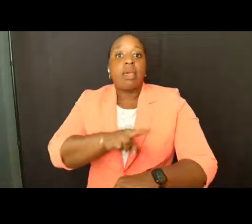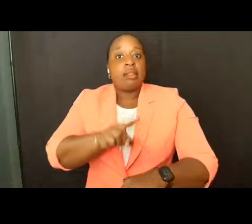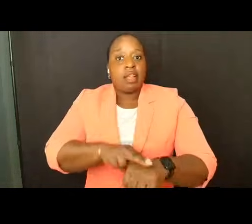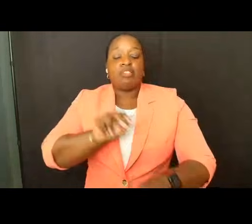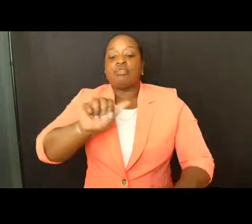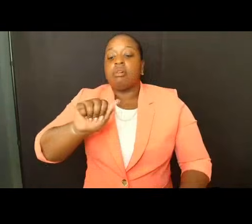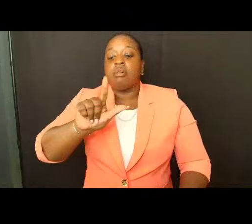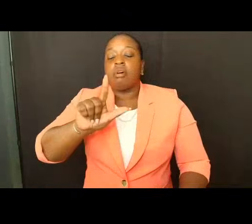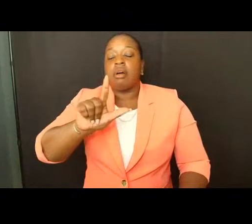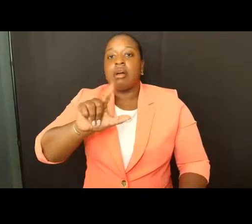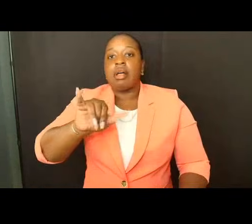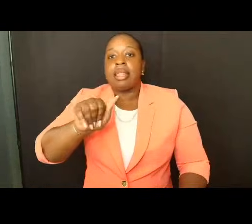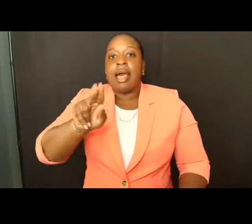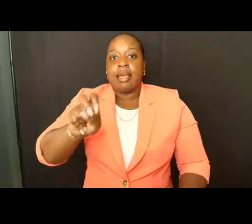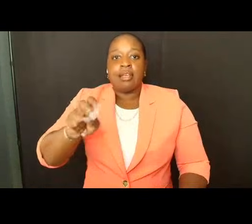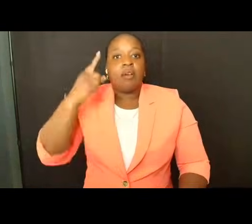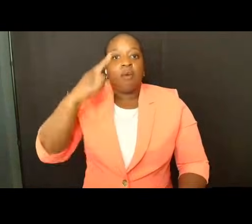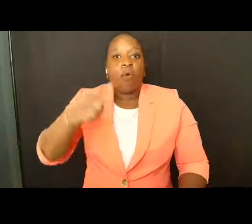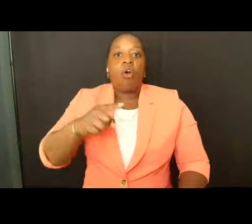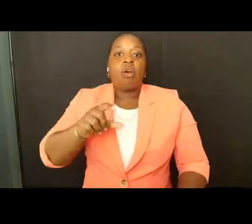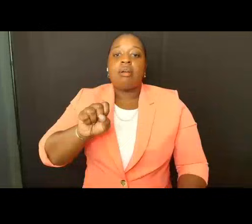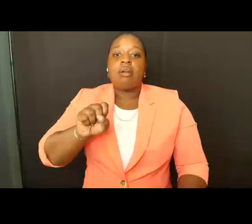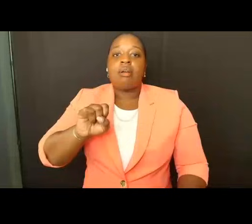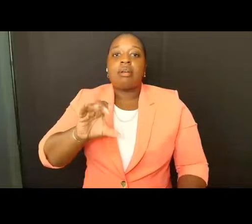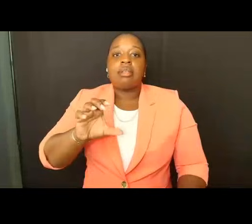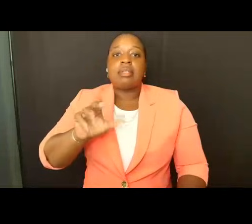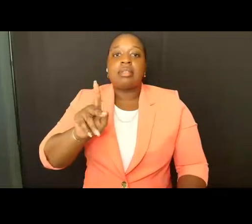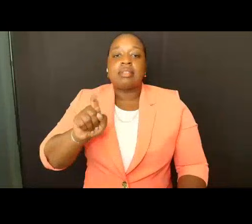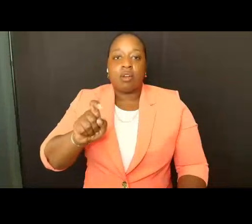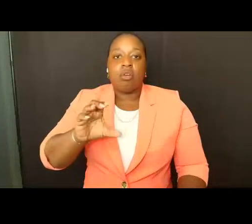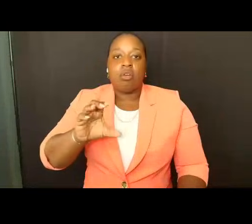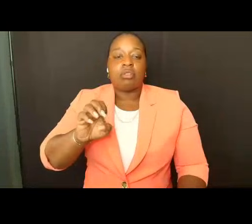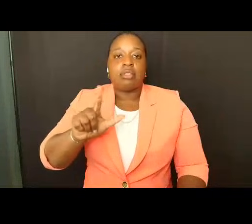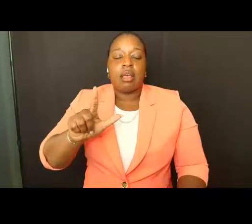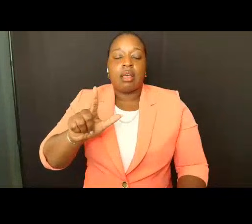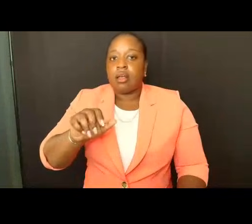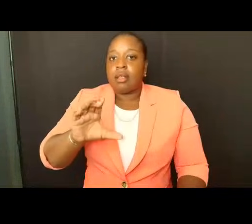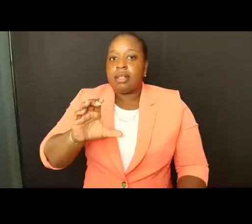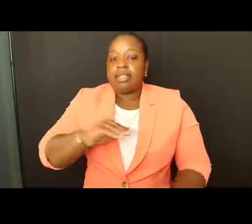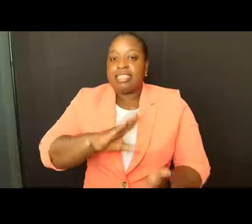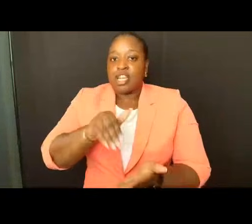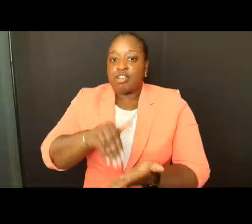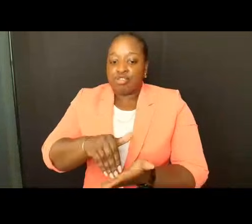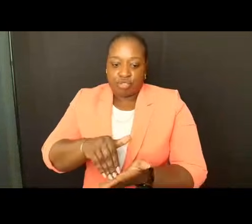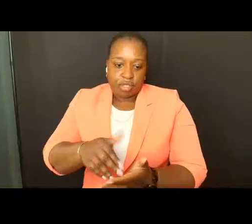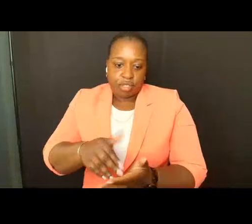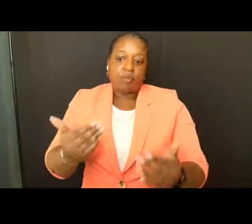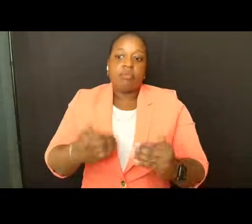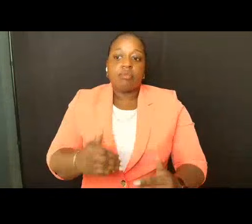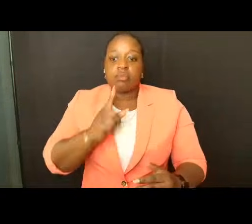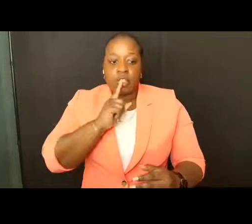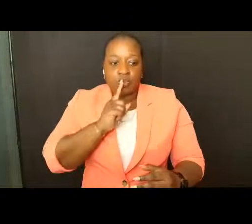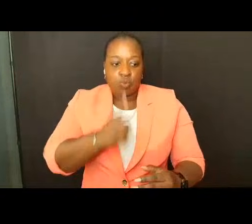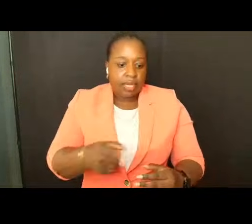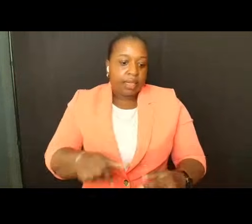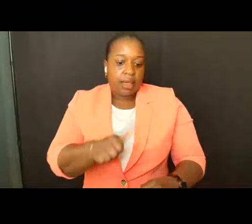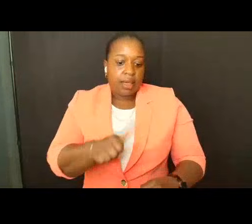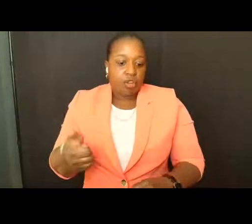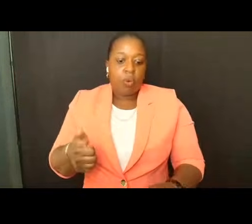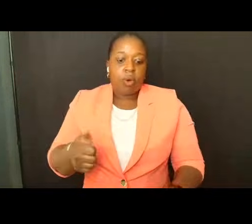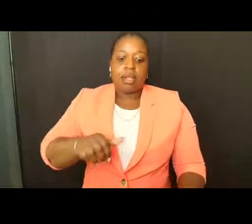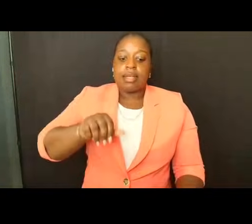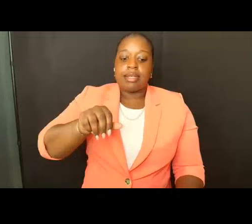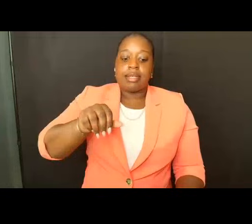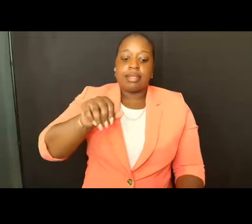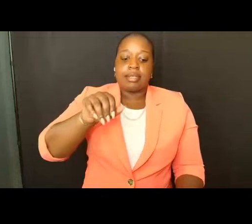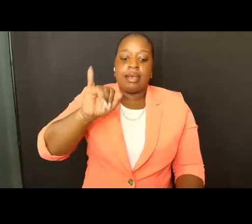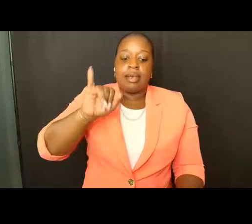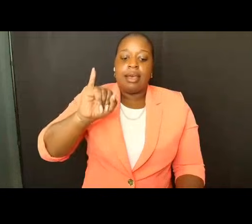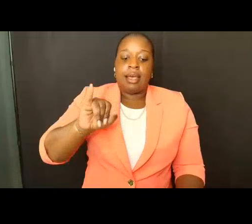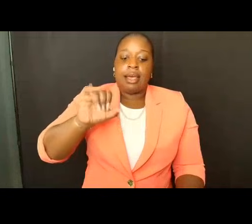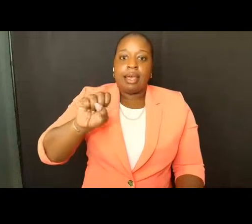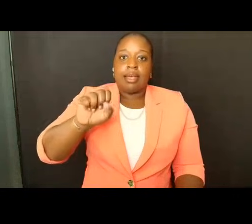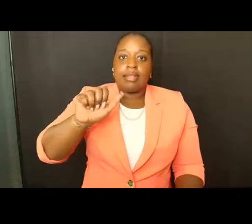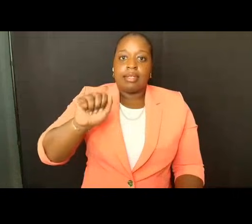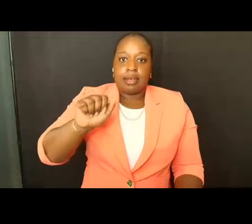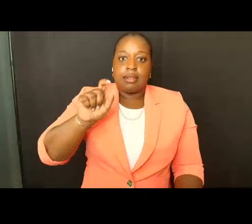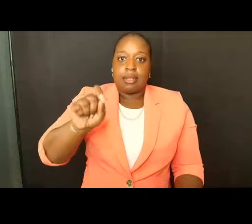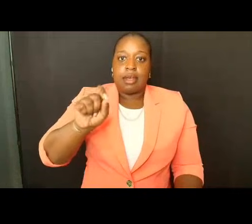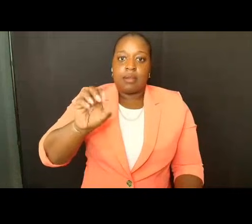There's a website, NASCC.com -- is it .org? And that's a relatively new organization.